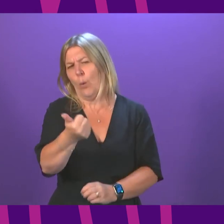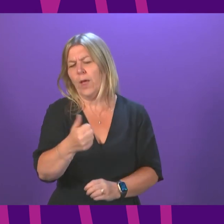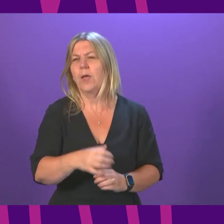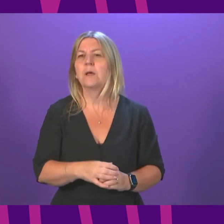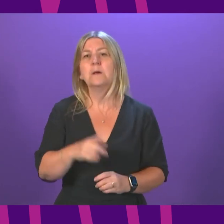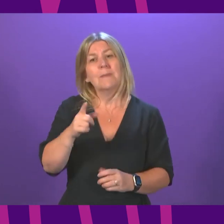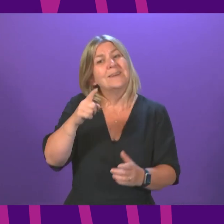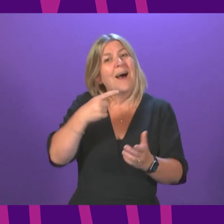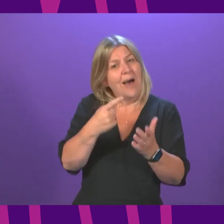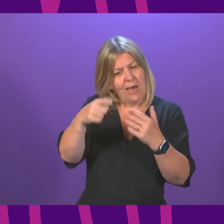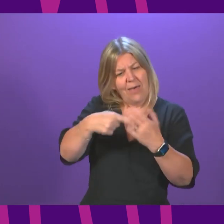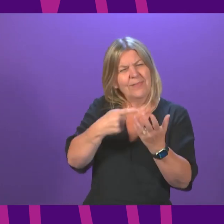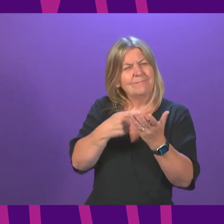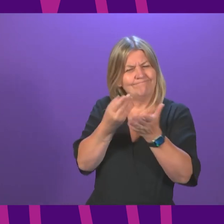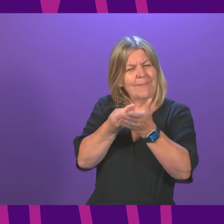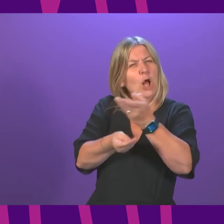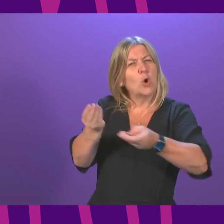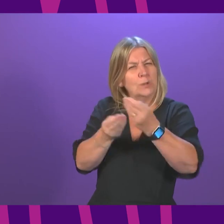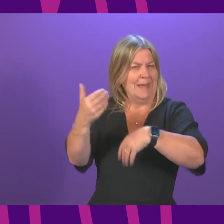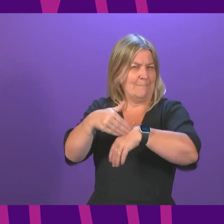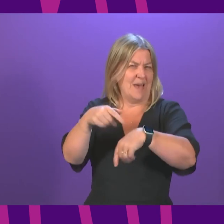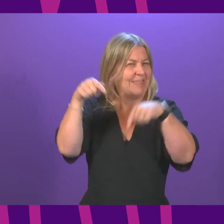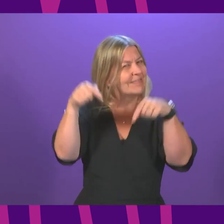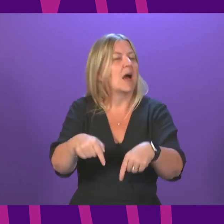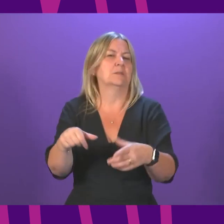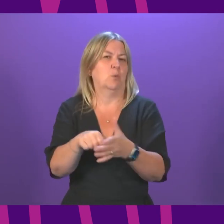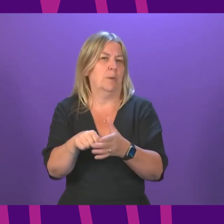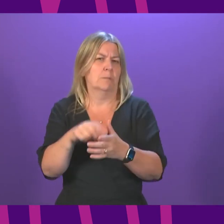Nobody likes the fact that emergency legislation has been needed, and nobody should pretend